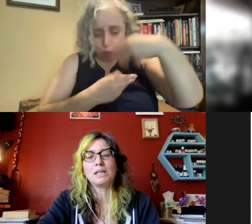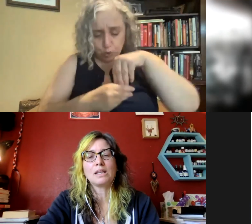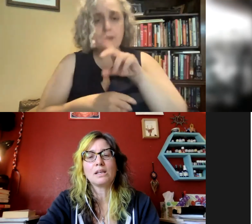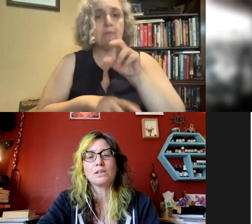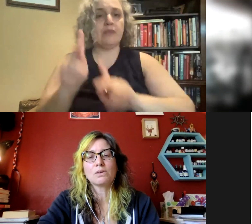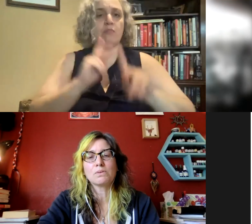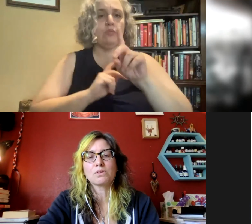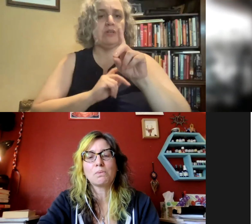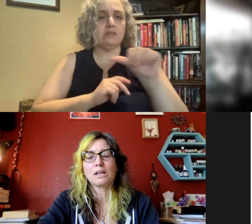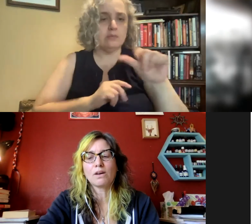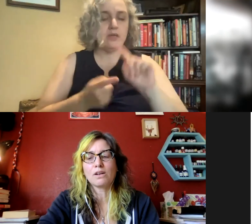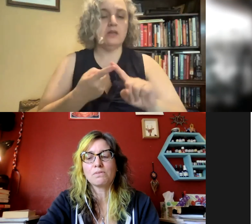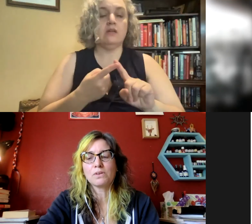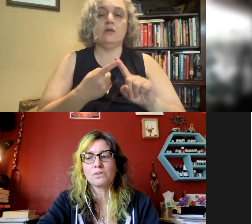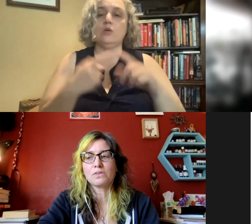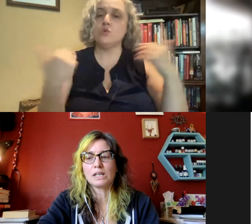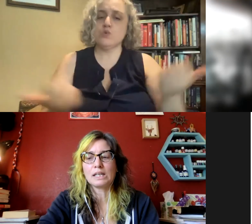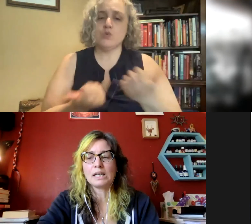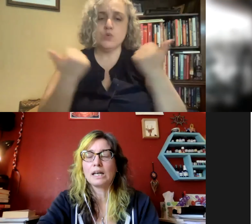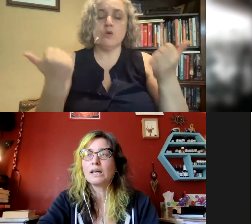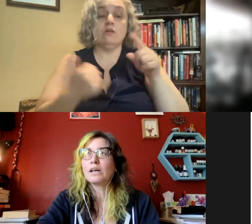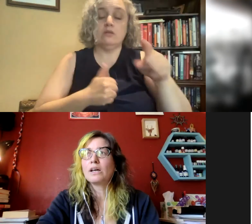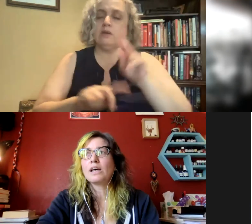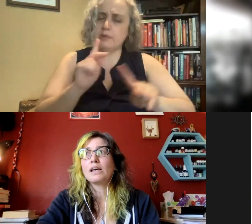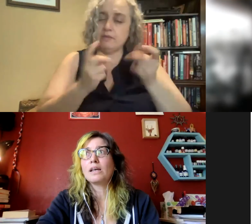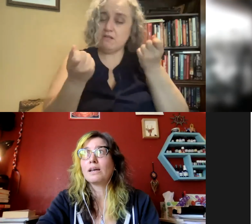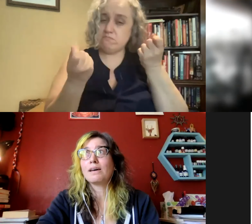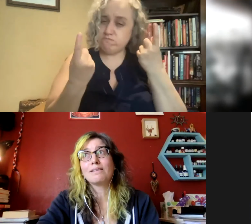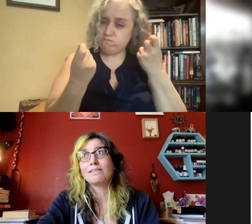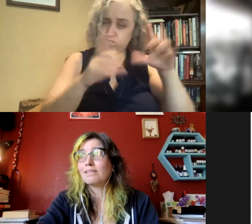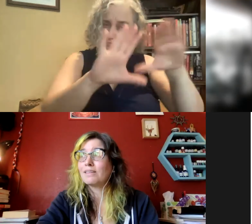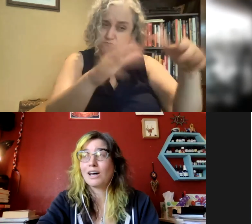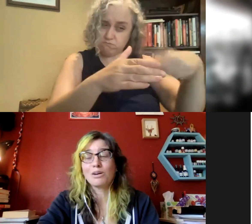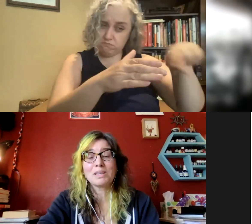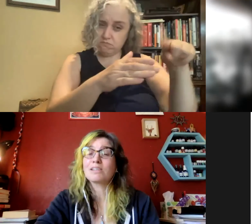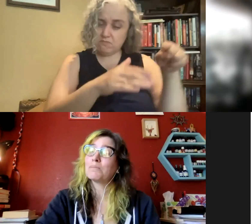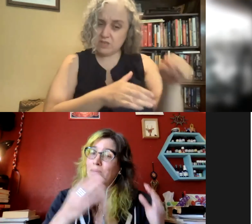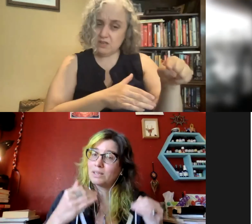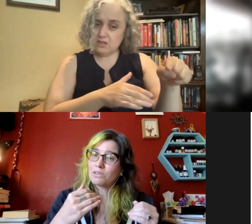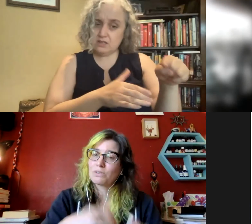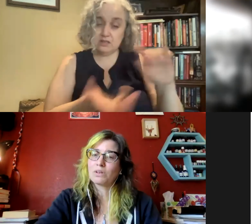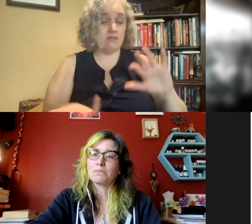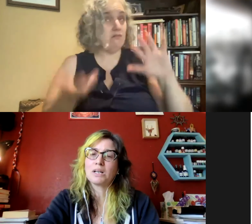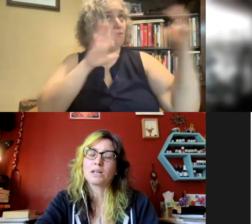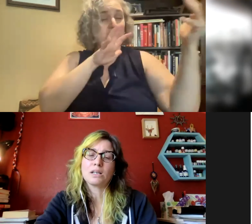There was quite a lot of understanding how messed up, at least in North America,